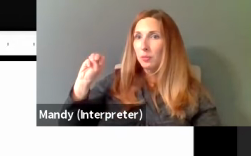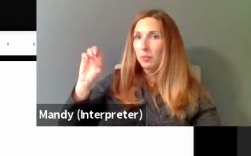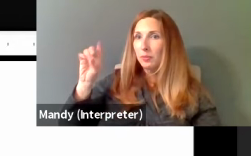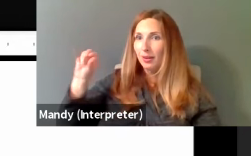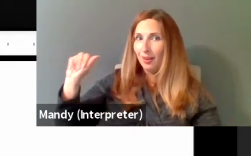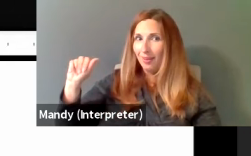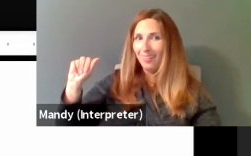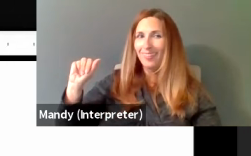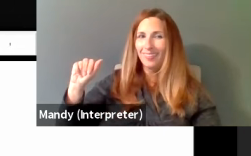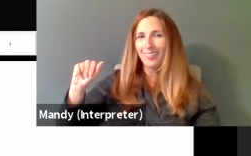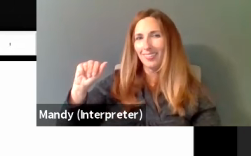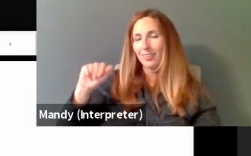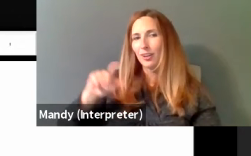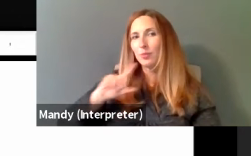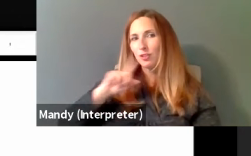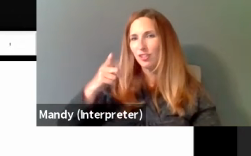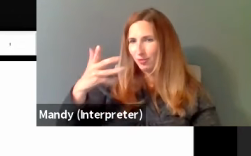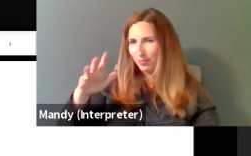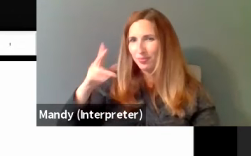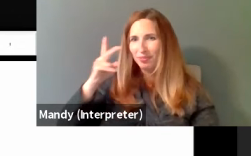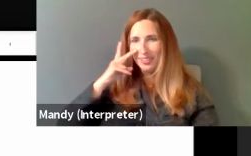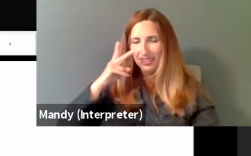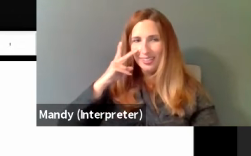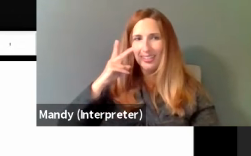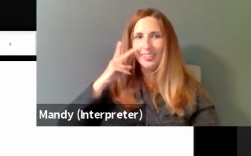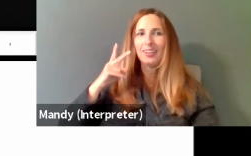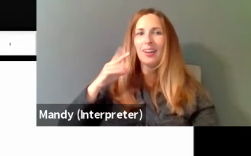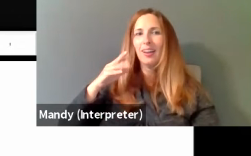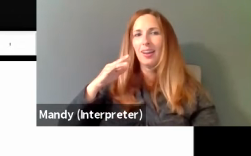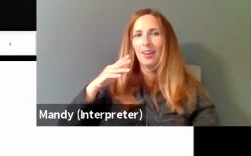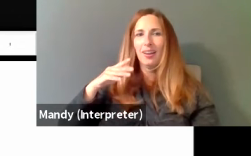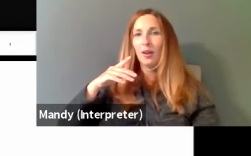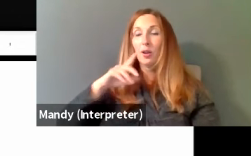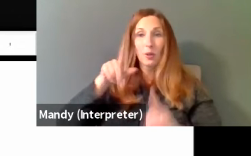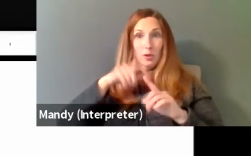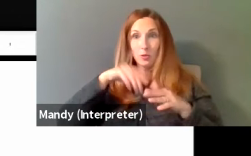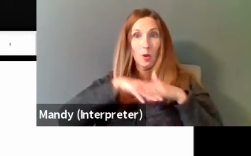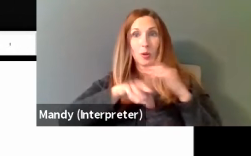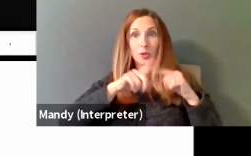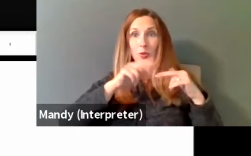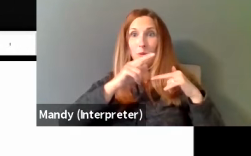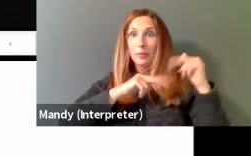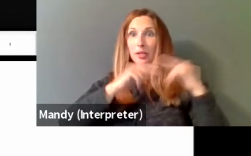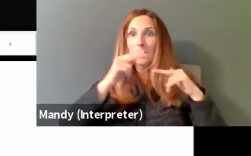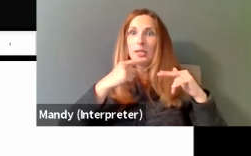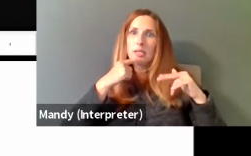You've probably seen, you know, as you're going into some buildings, they'll say like, "Habla español"